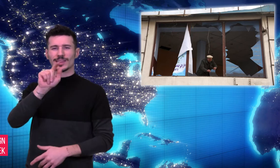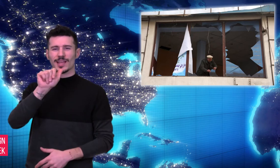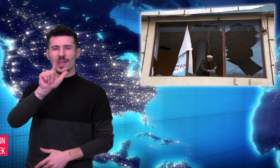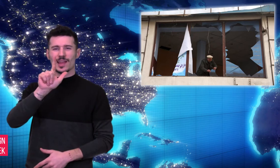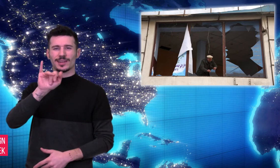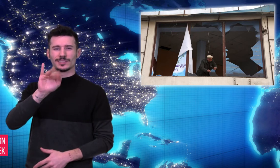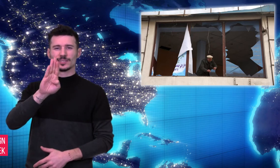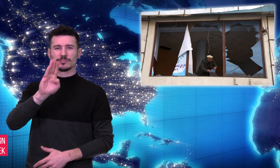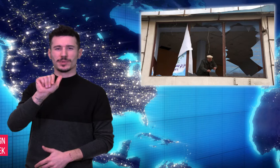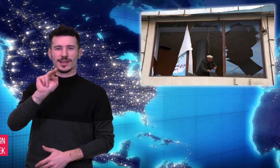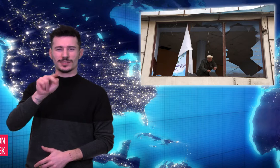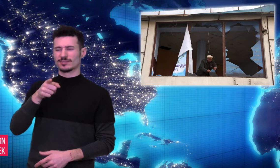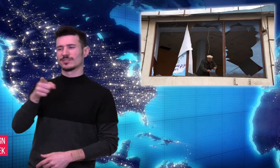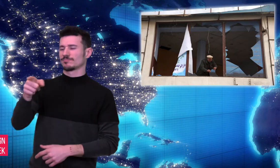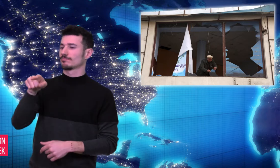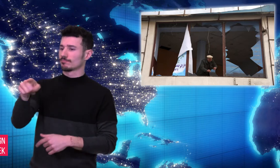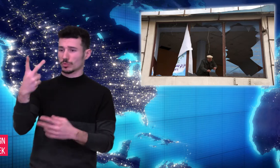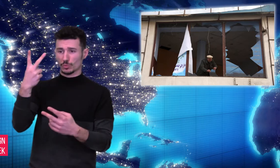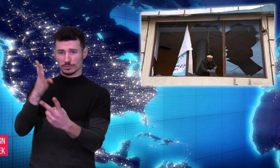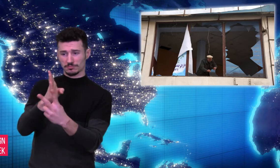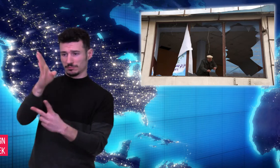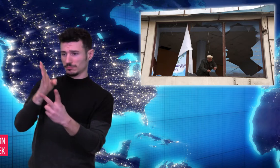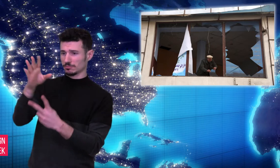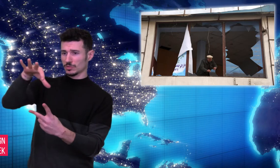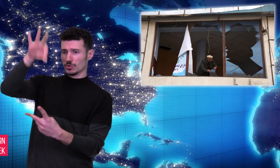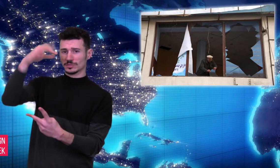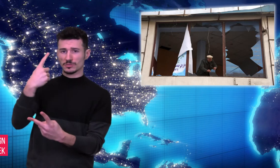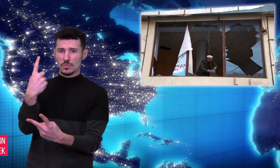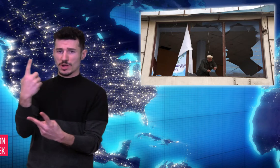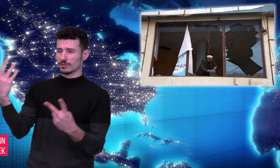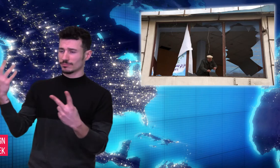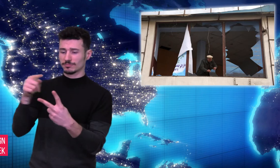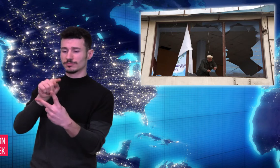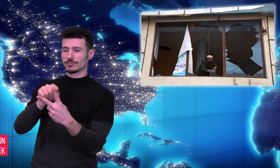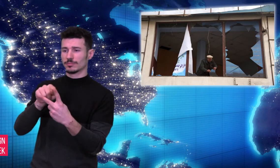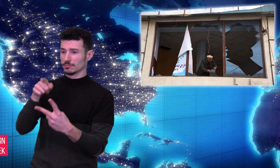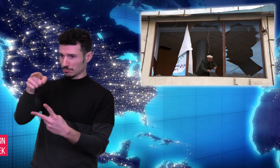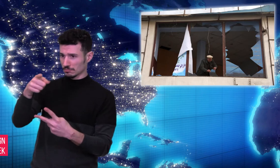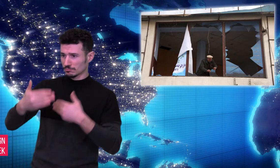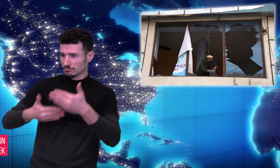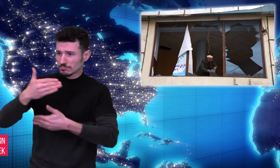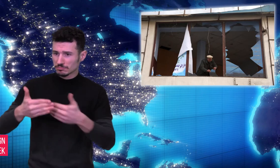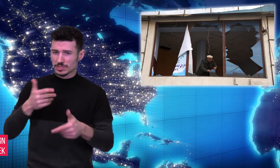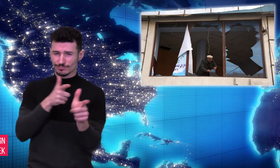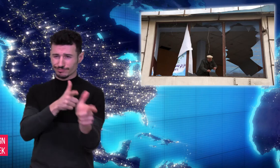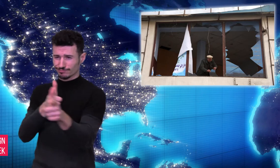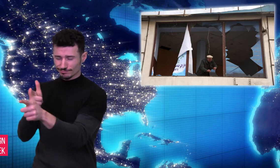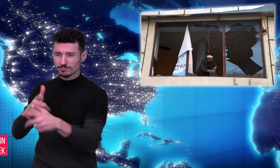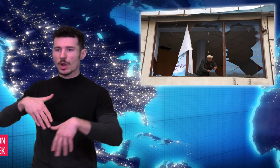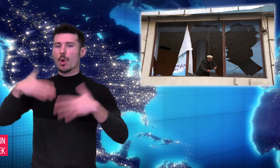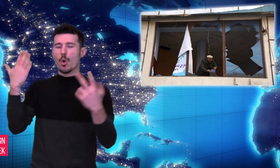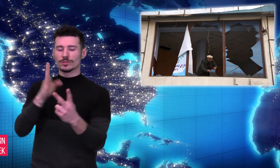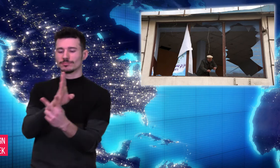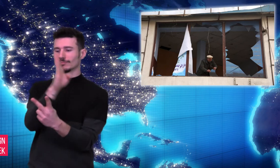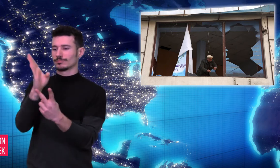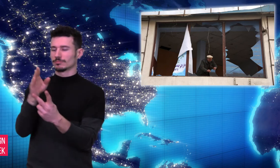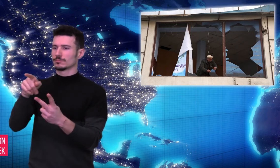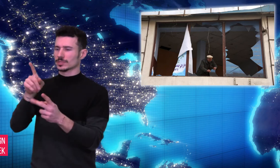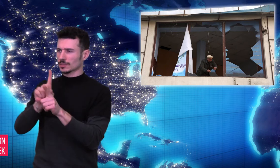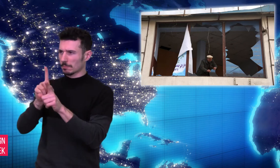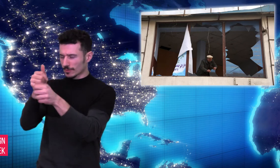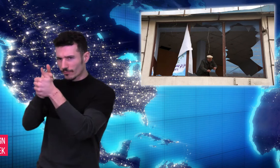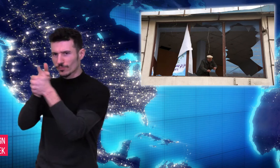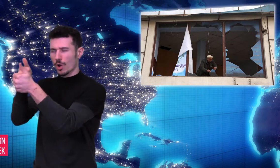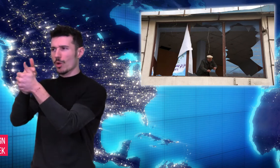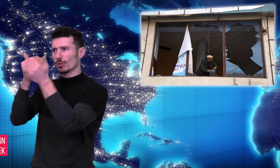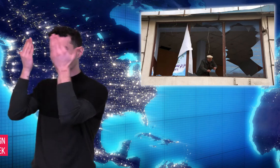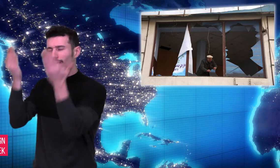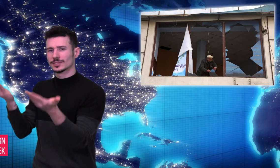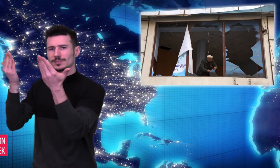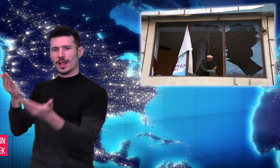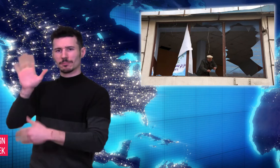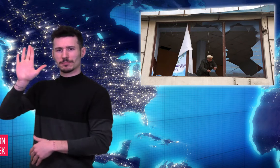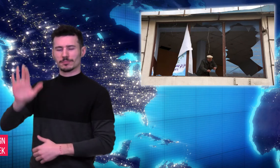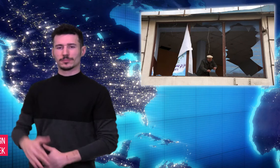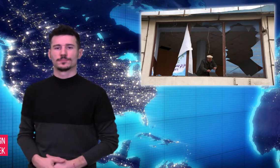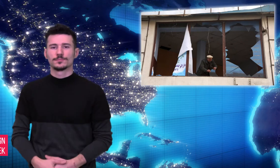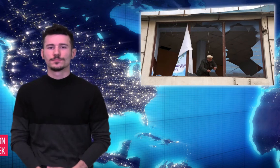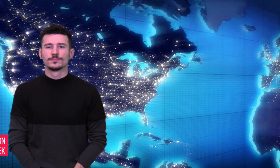must choose between Islam and terrorism.”